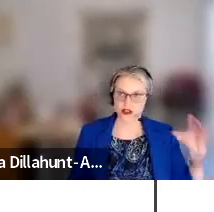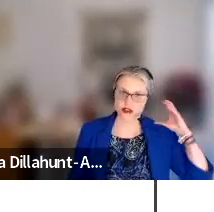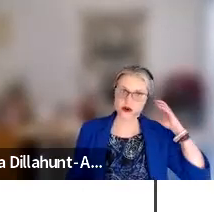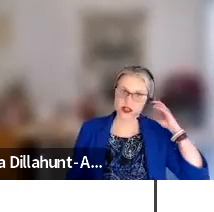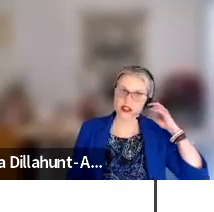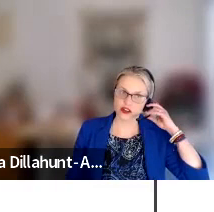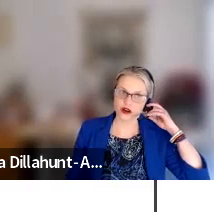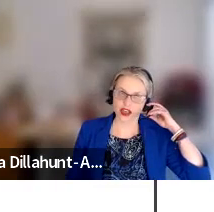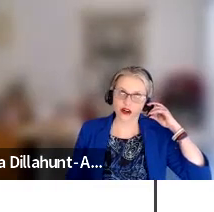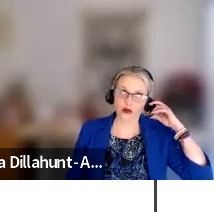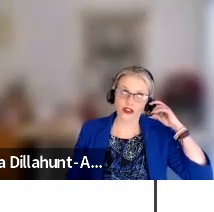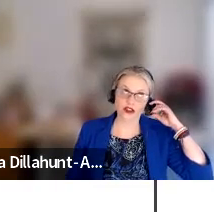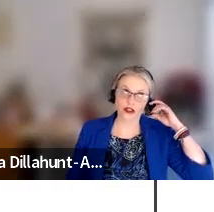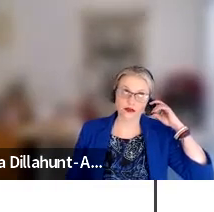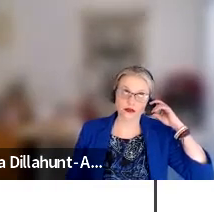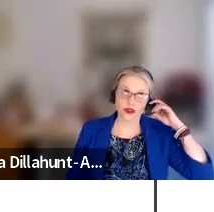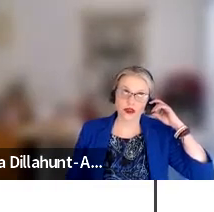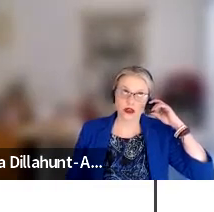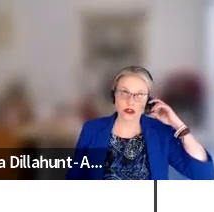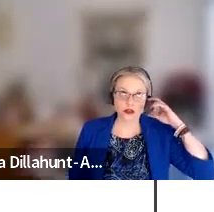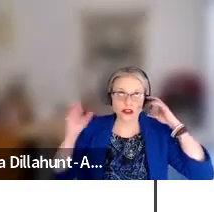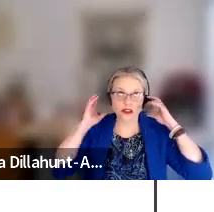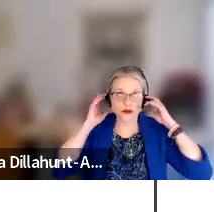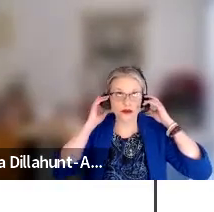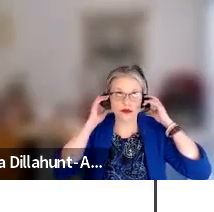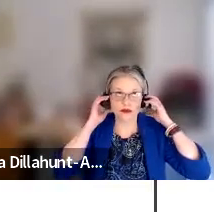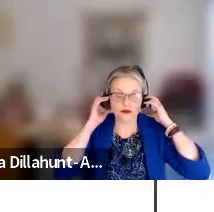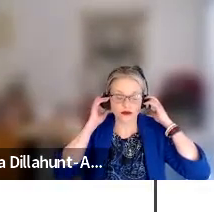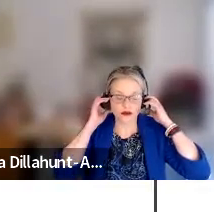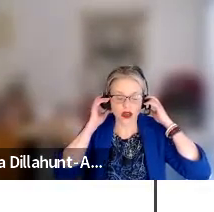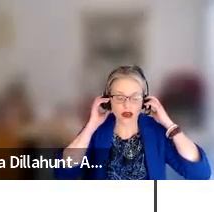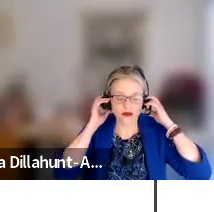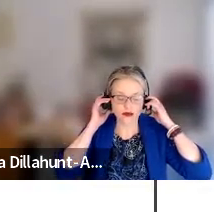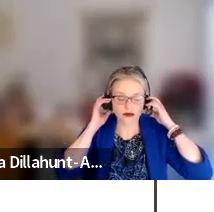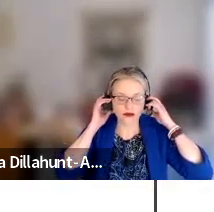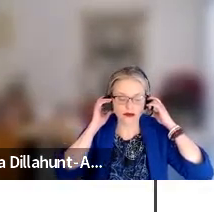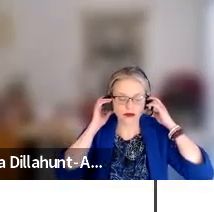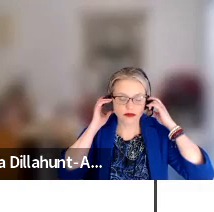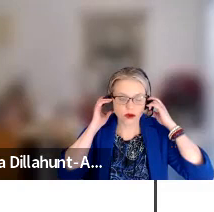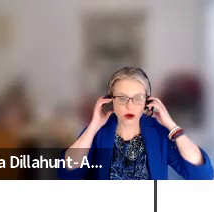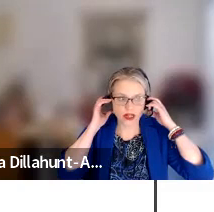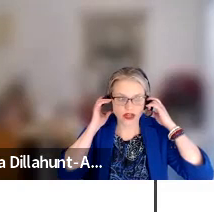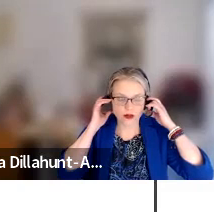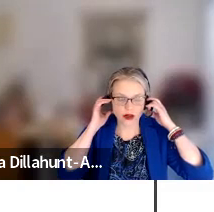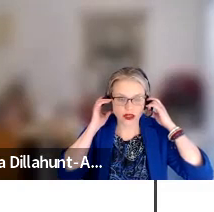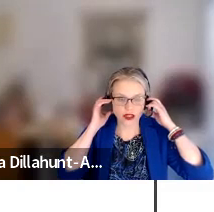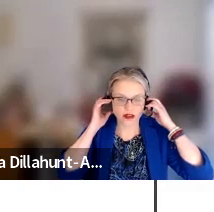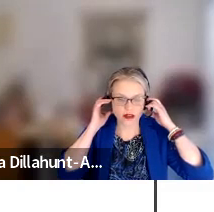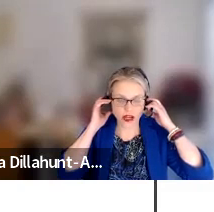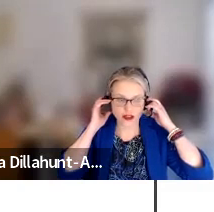There's an organization called CANAR, which is the Consortium for Native American Vocational